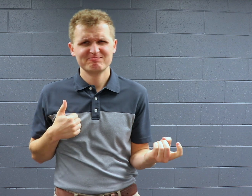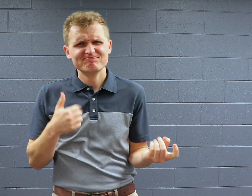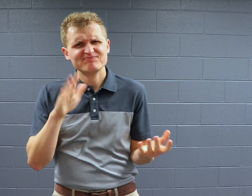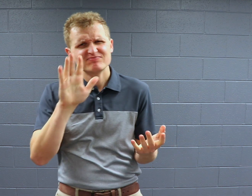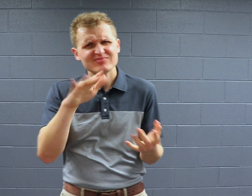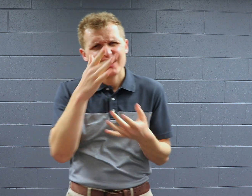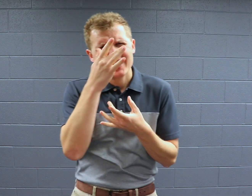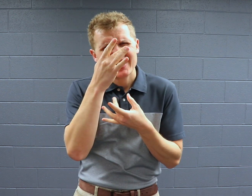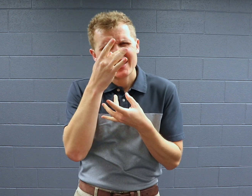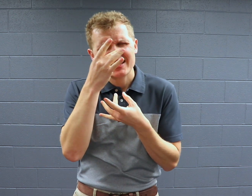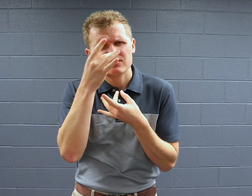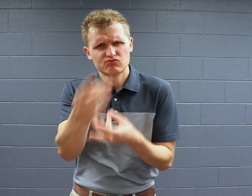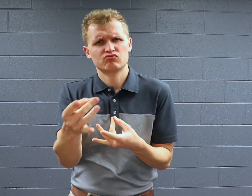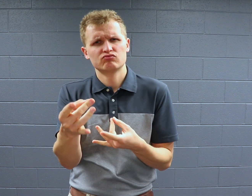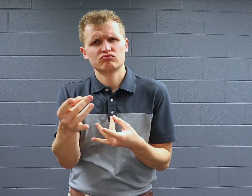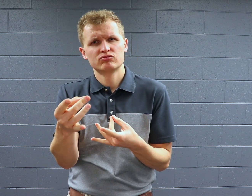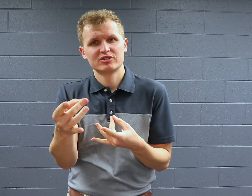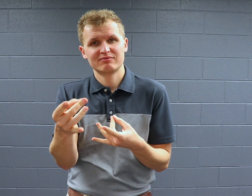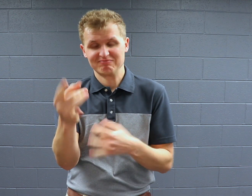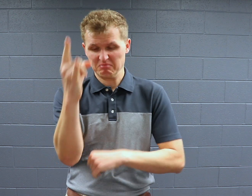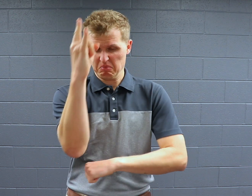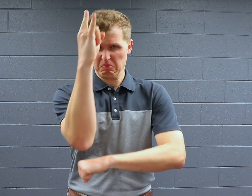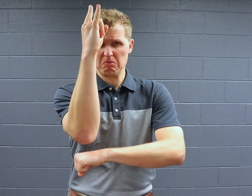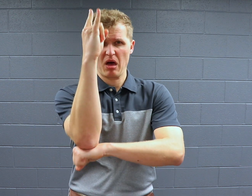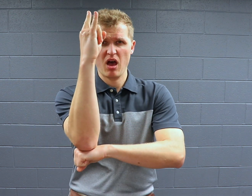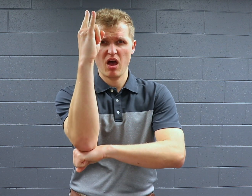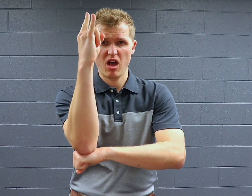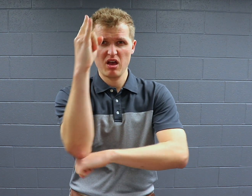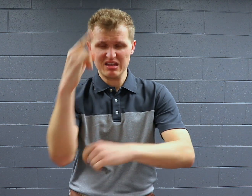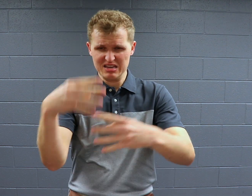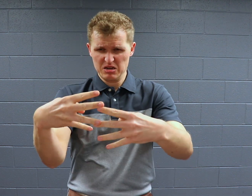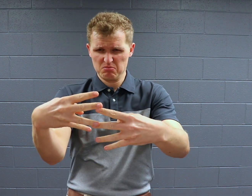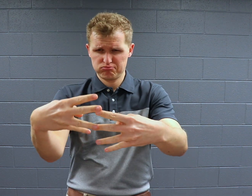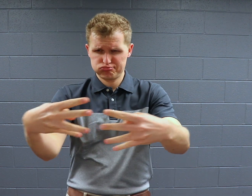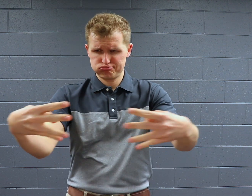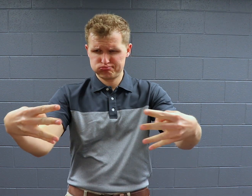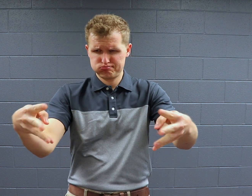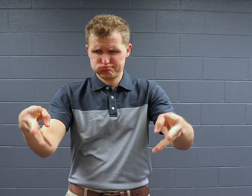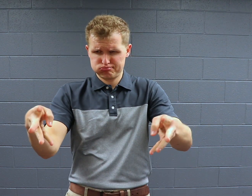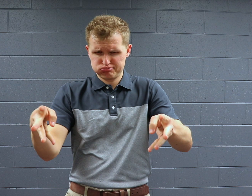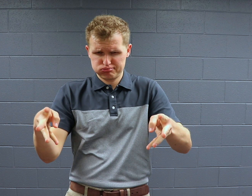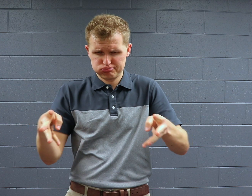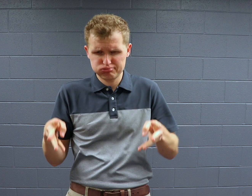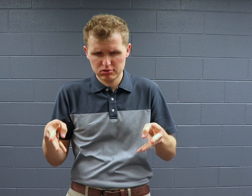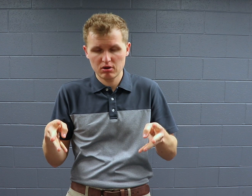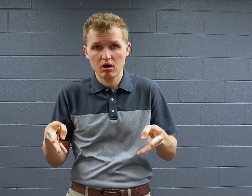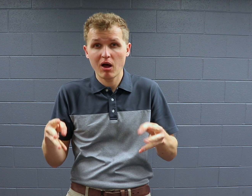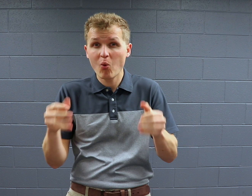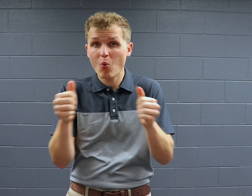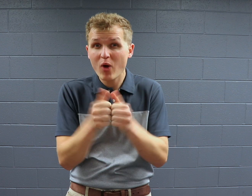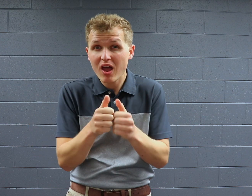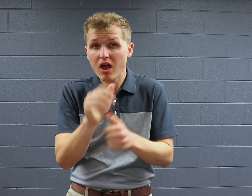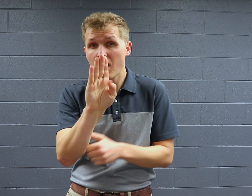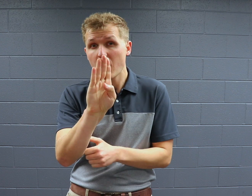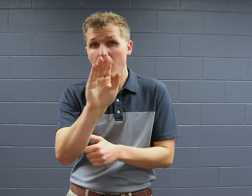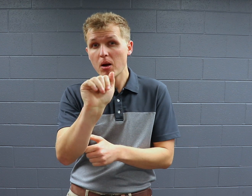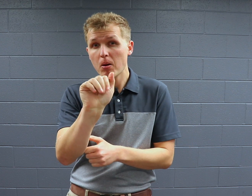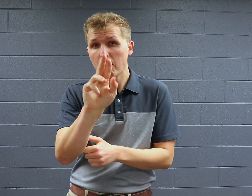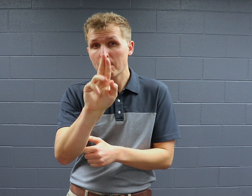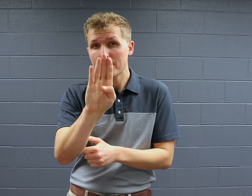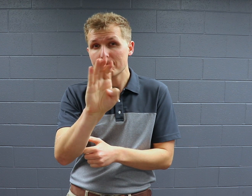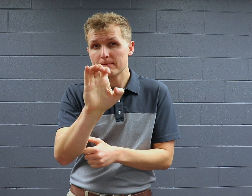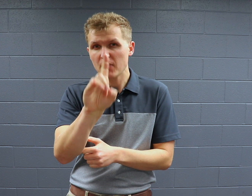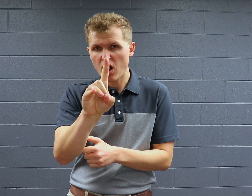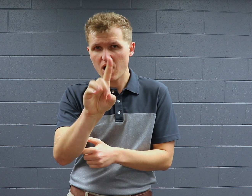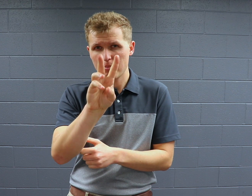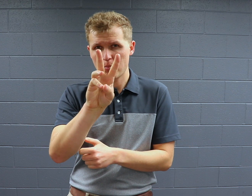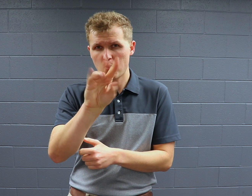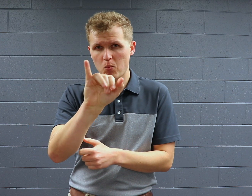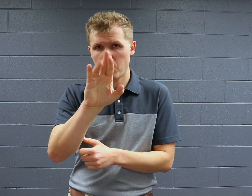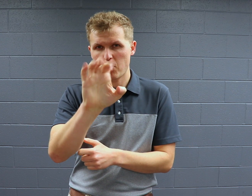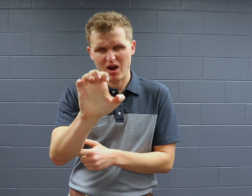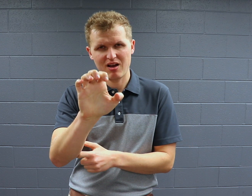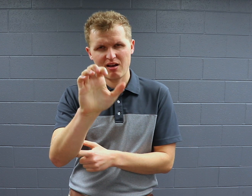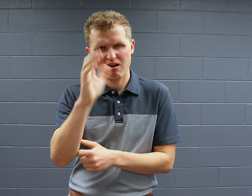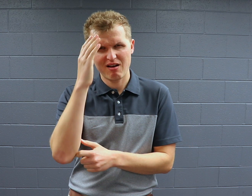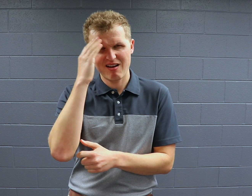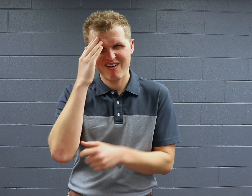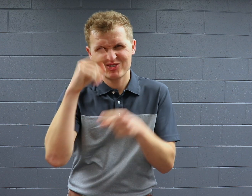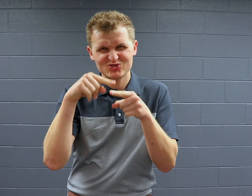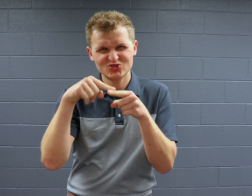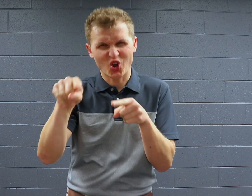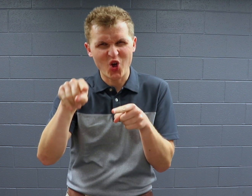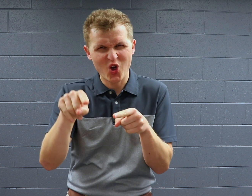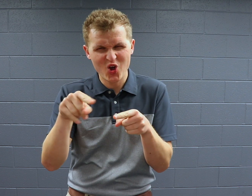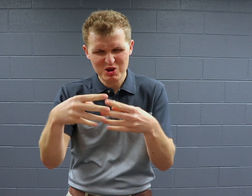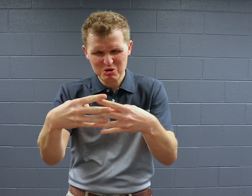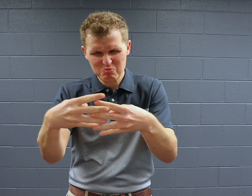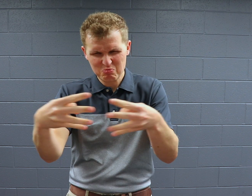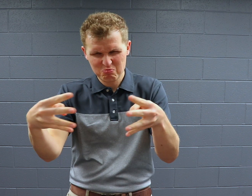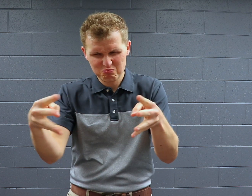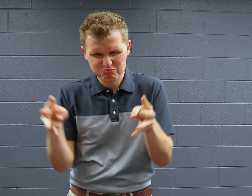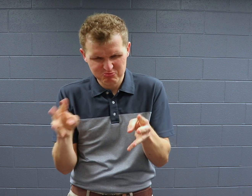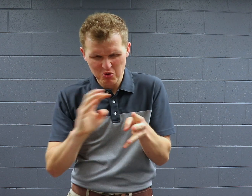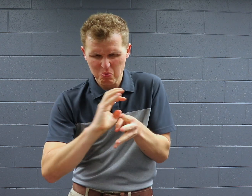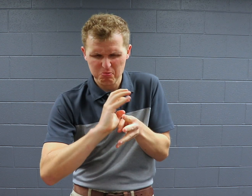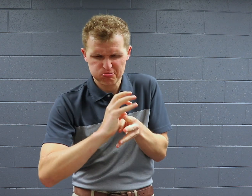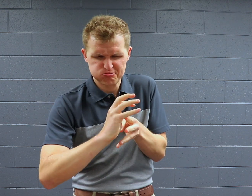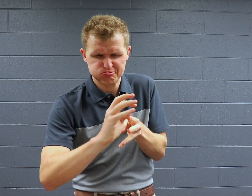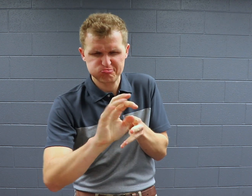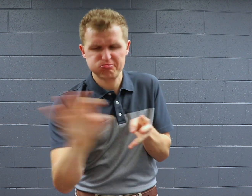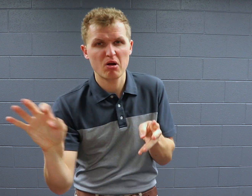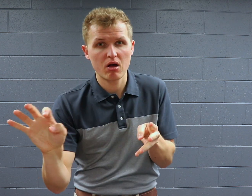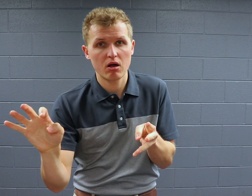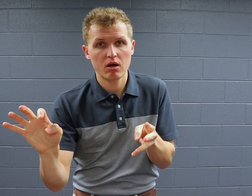But it is interesting that there was a barbed-wire fence surrounding the tower.